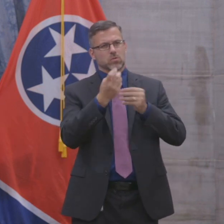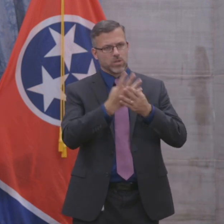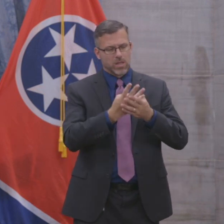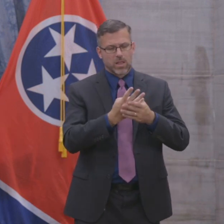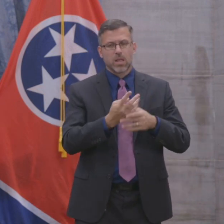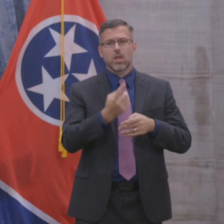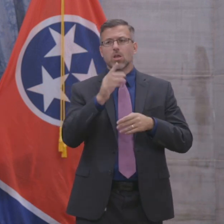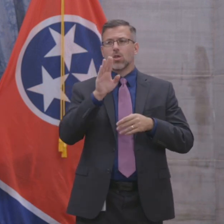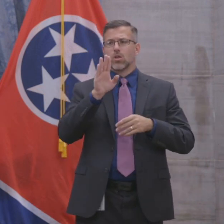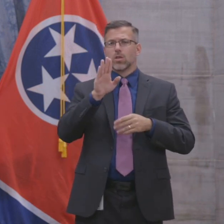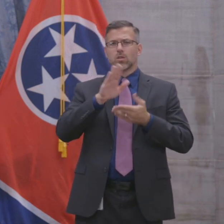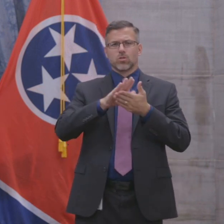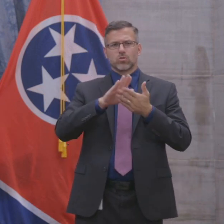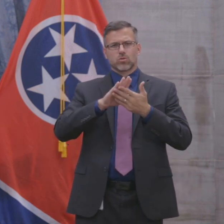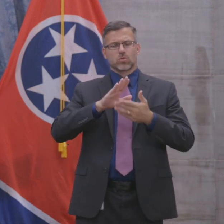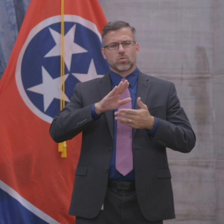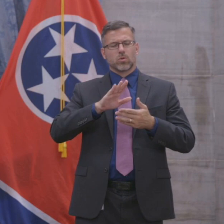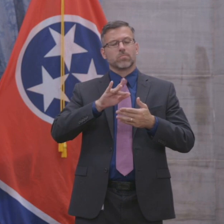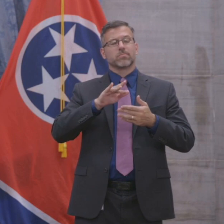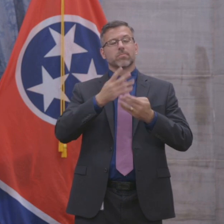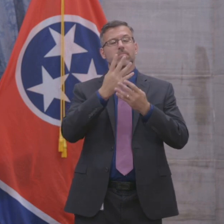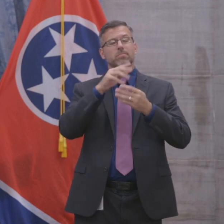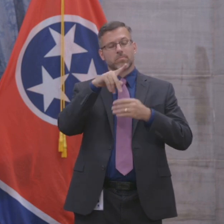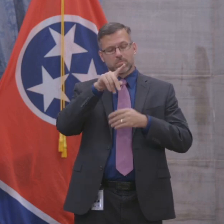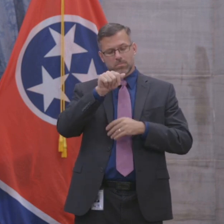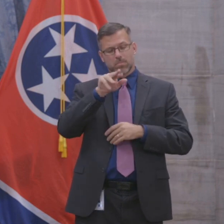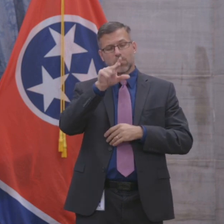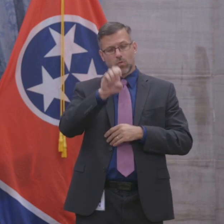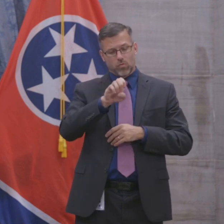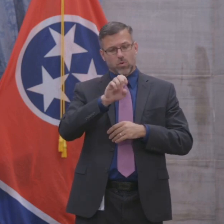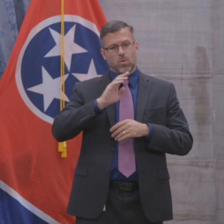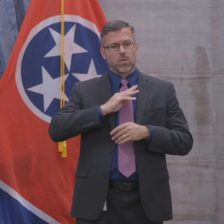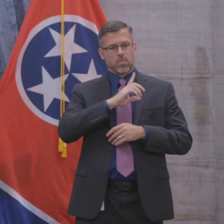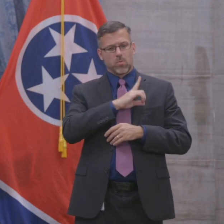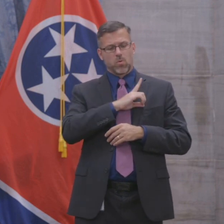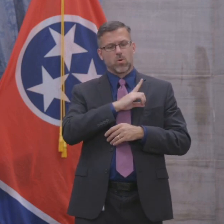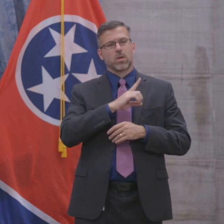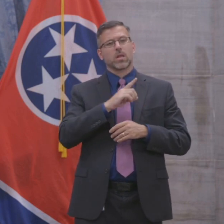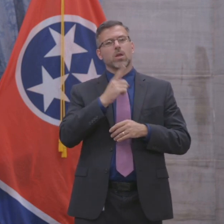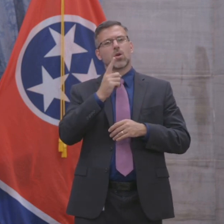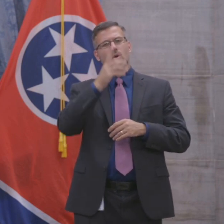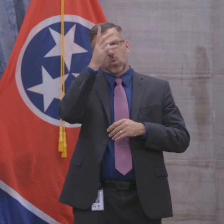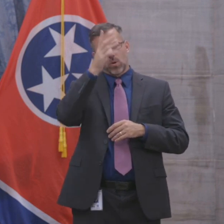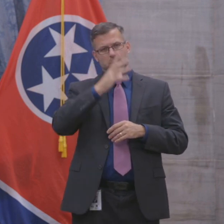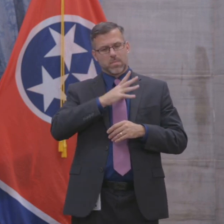public health standpoint and from an economic standpoint. We are making headway. We're making progress. Things are